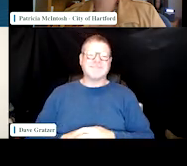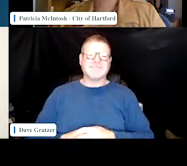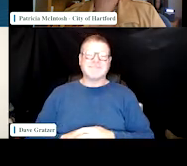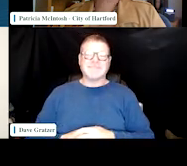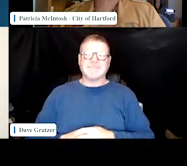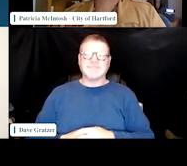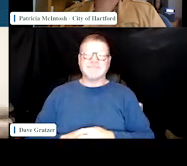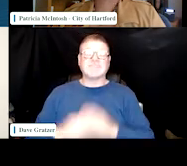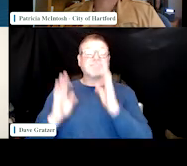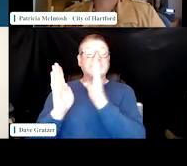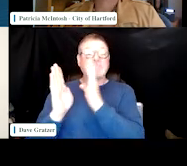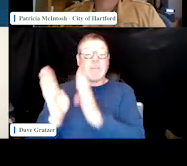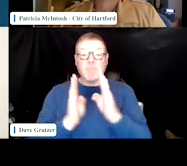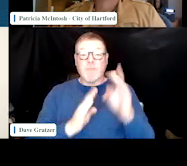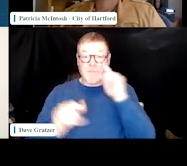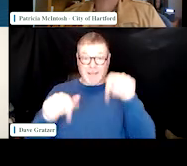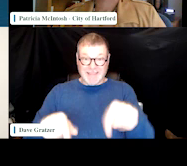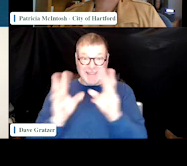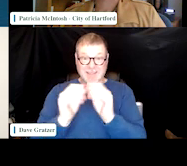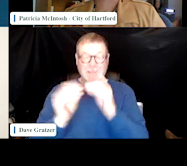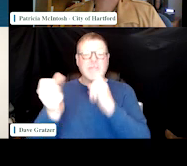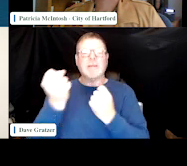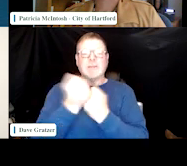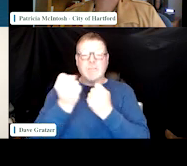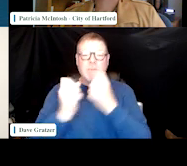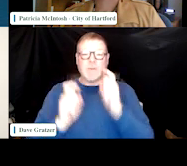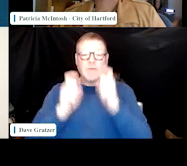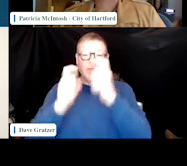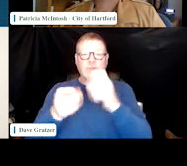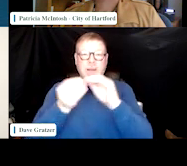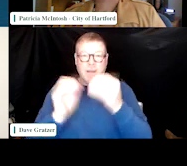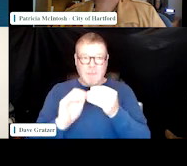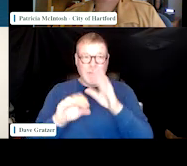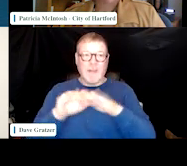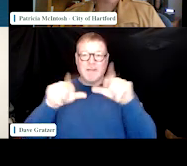The preparation of this webinar was supported by the grant number you see here on the screen,